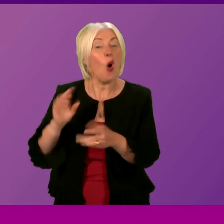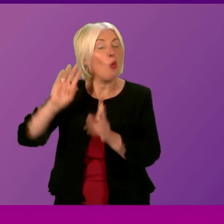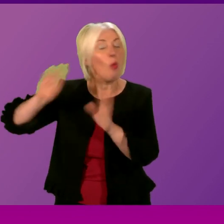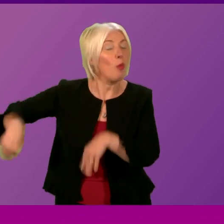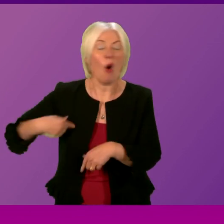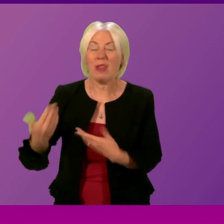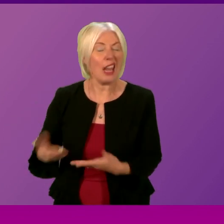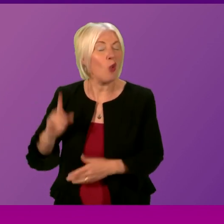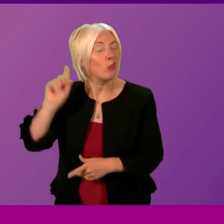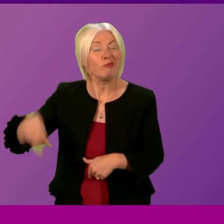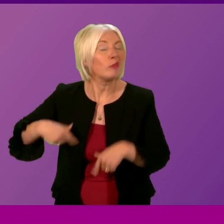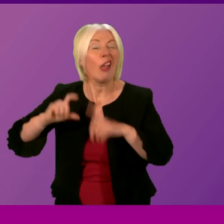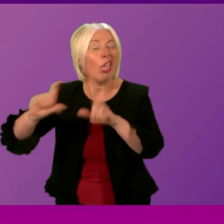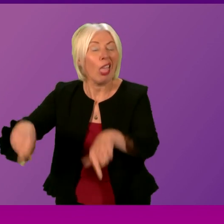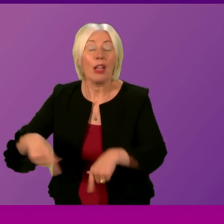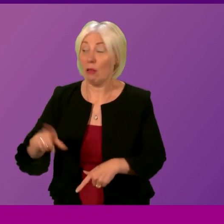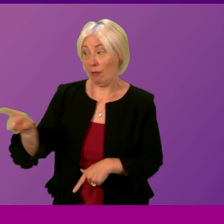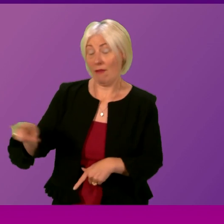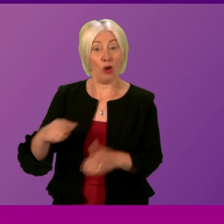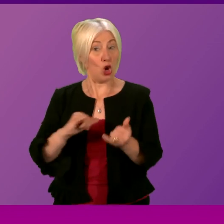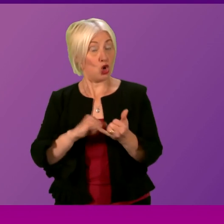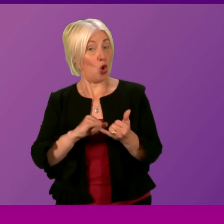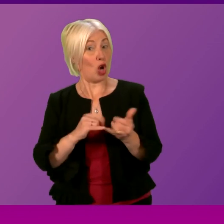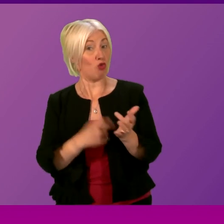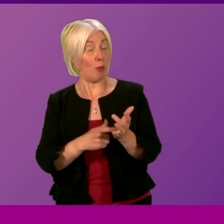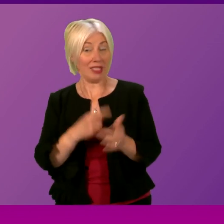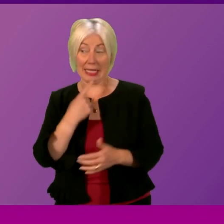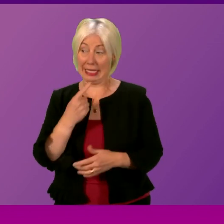It was quite something for Shona Robison to blame yesterday’s announcement by the Prime